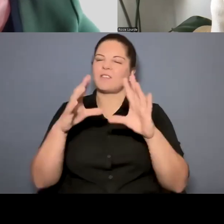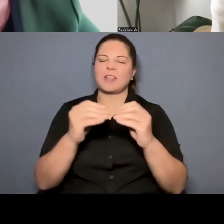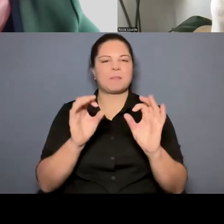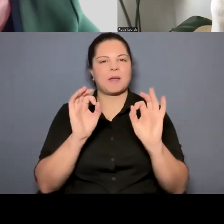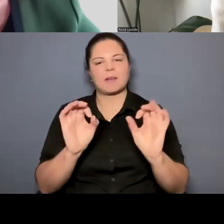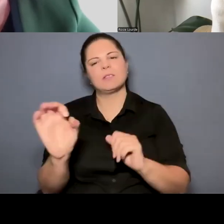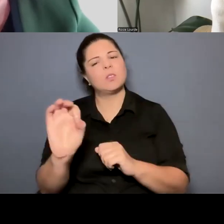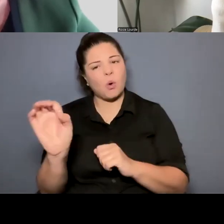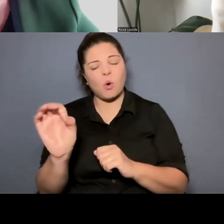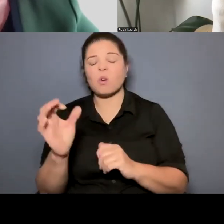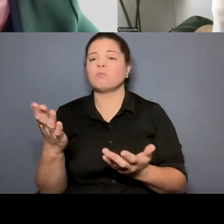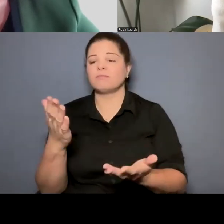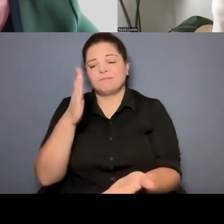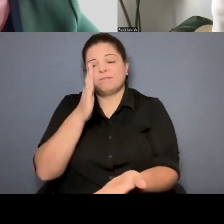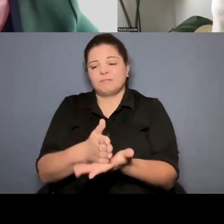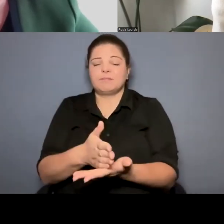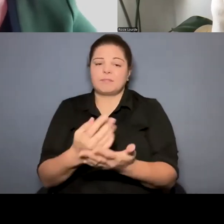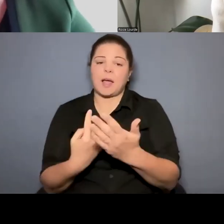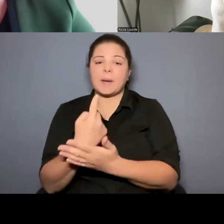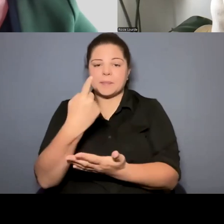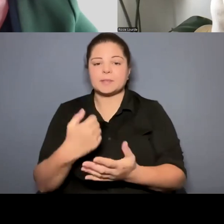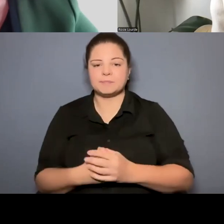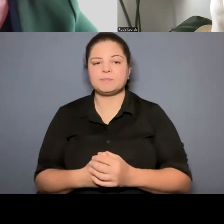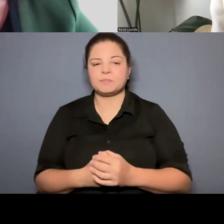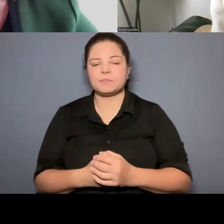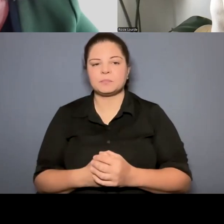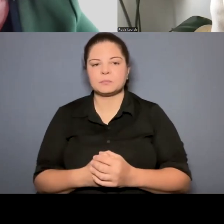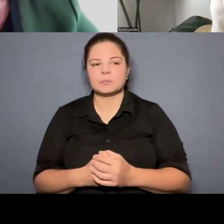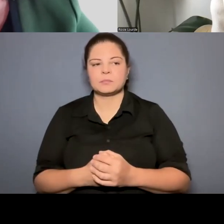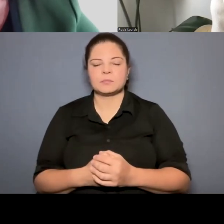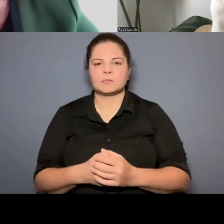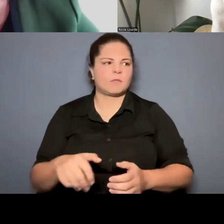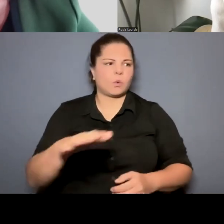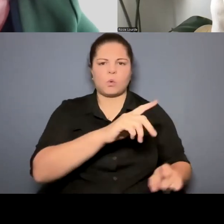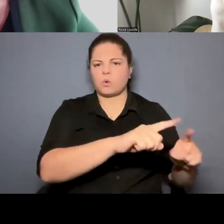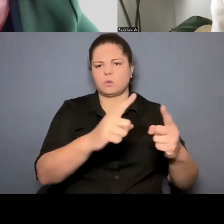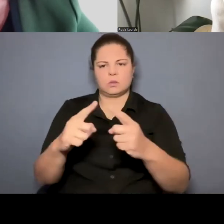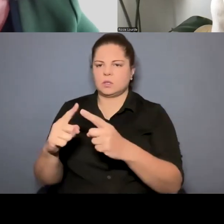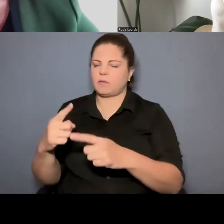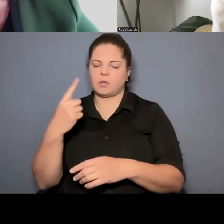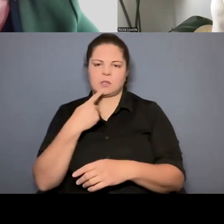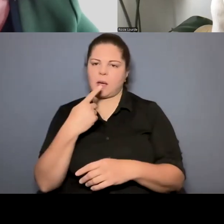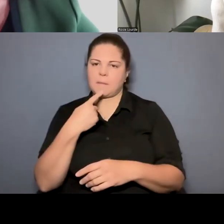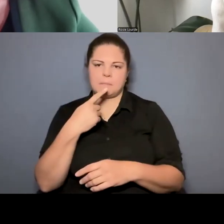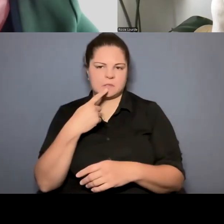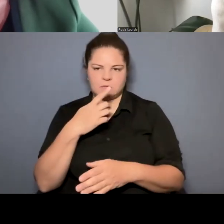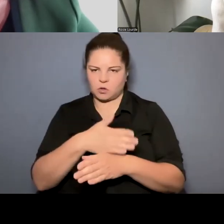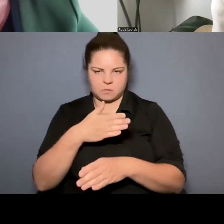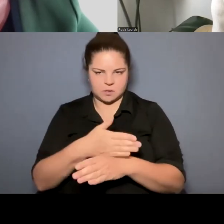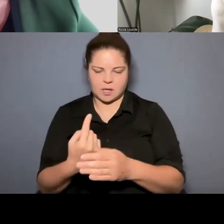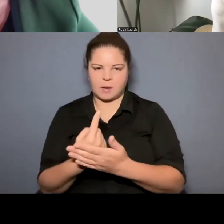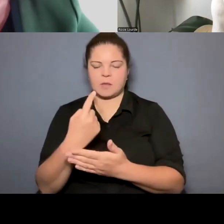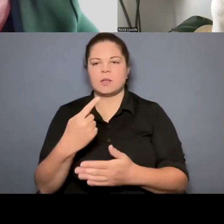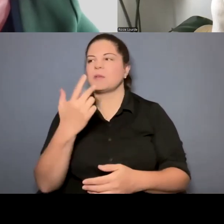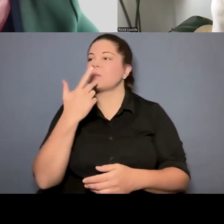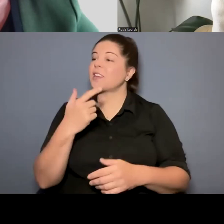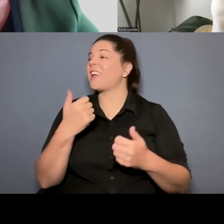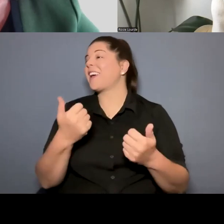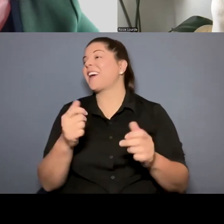in now, and it is the sector, across-the-board. Just to pretend that is not having an impact